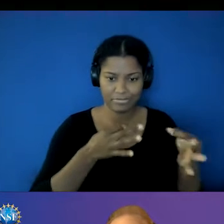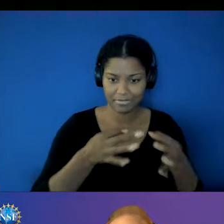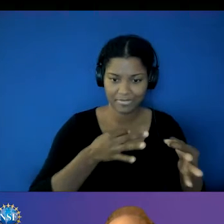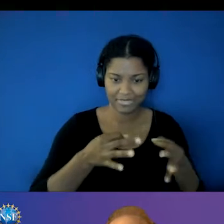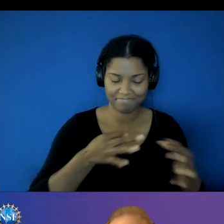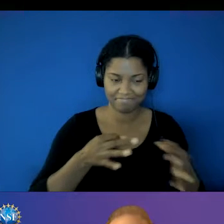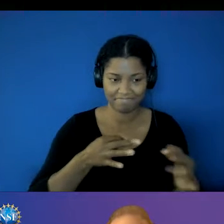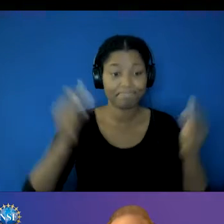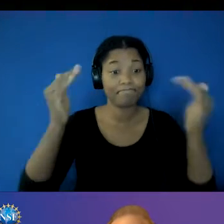So, next slide, please?